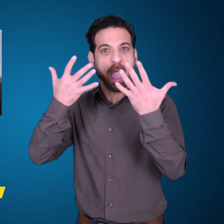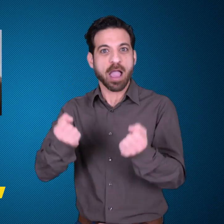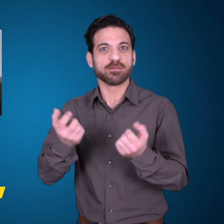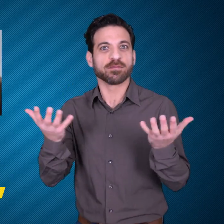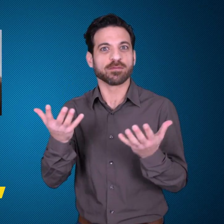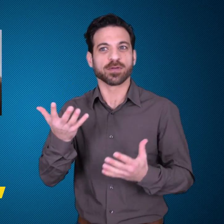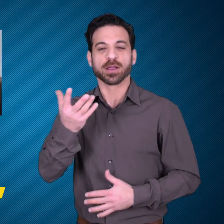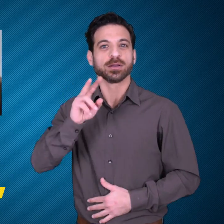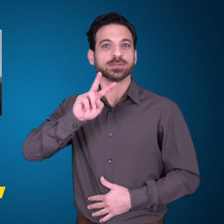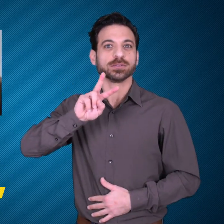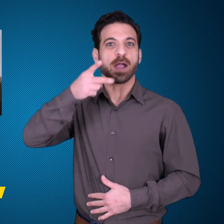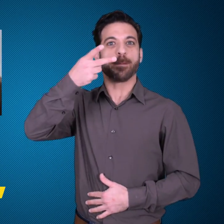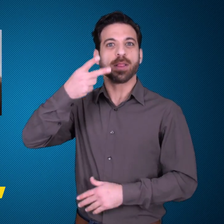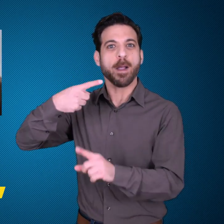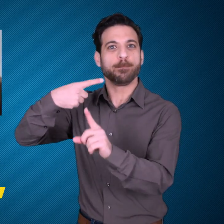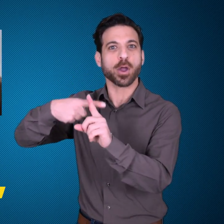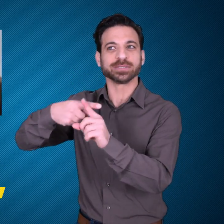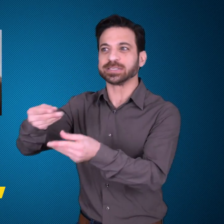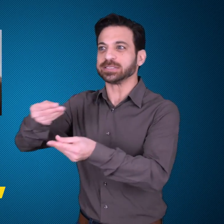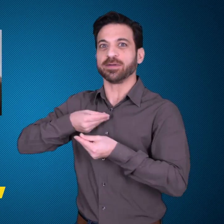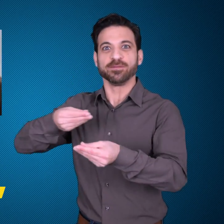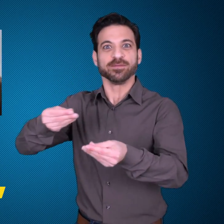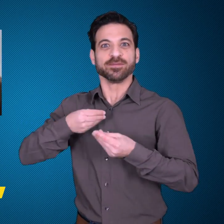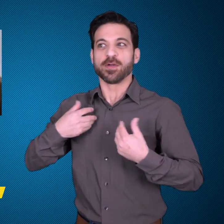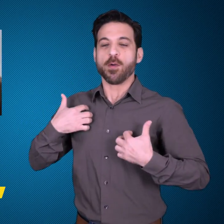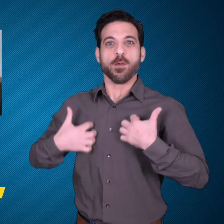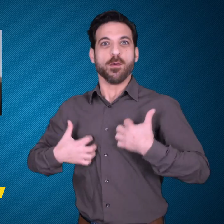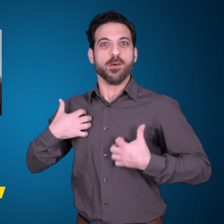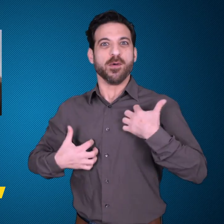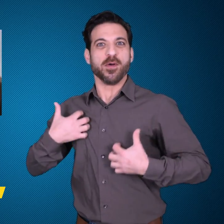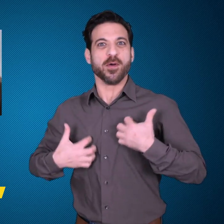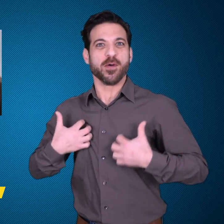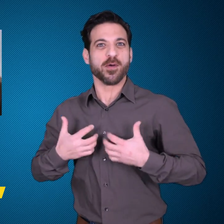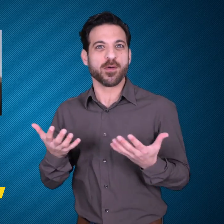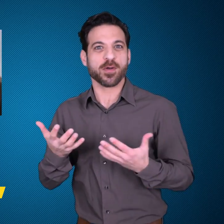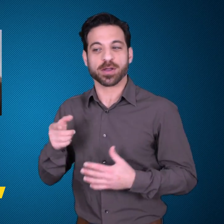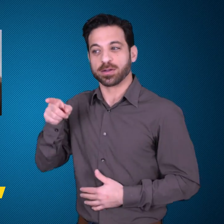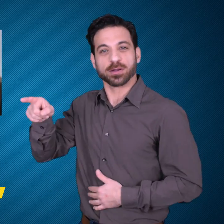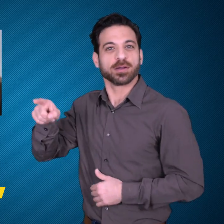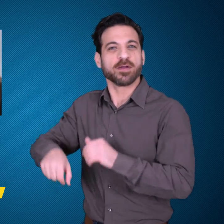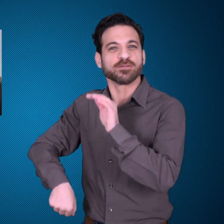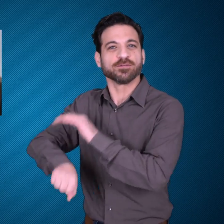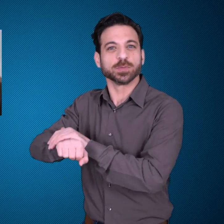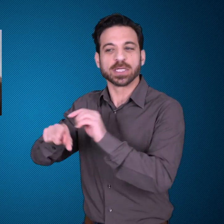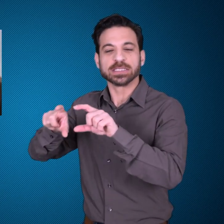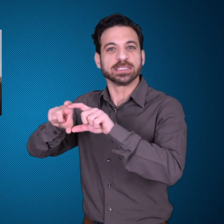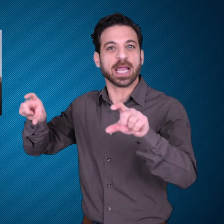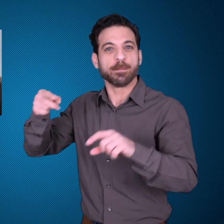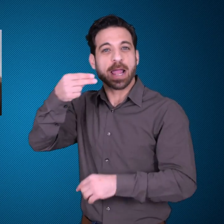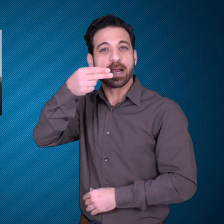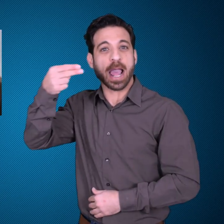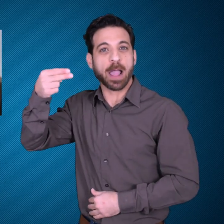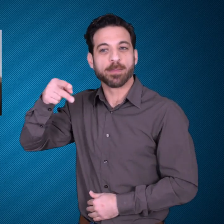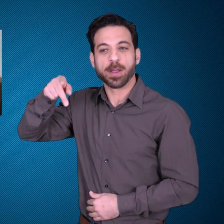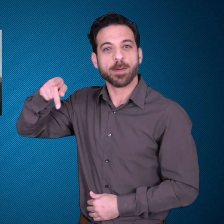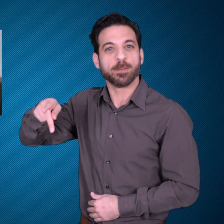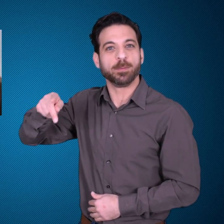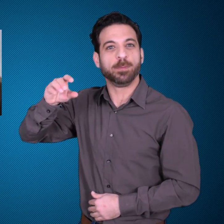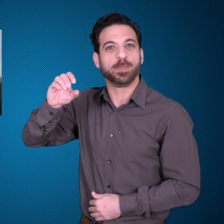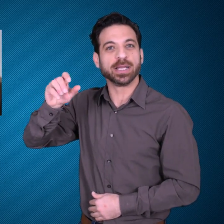Memnos: Double boost for Peterborough United Football